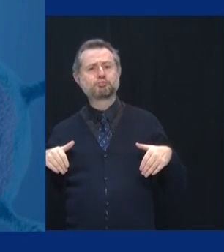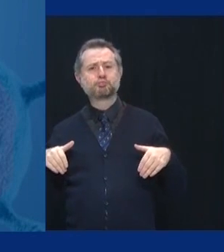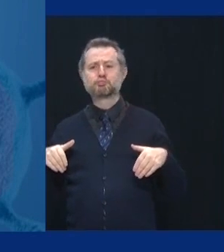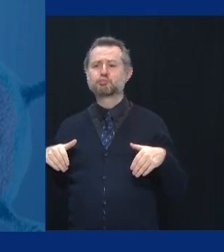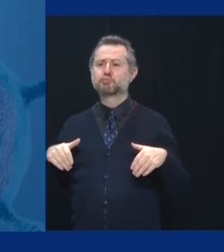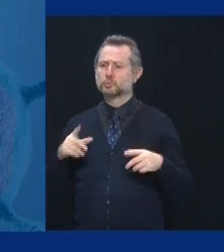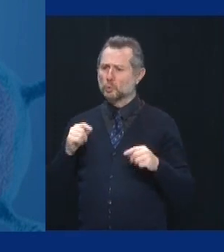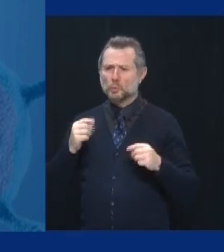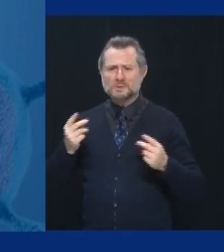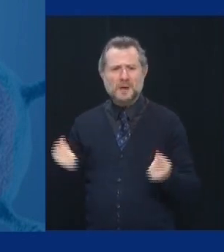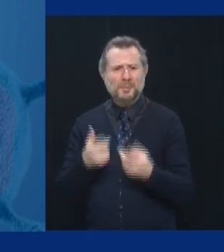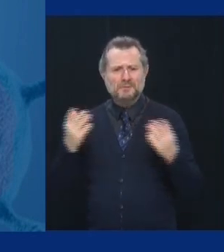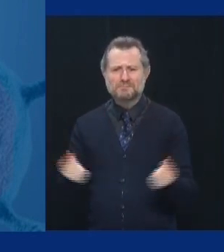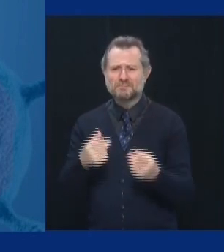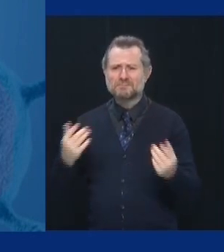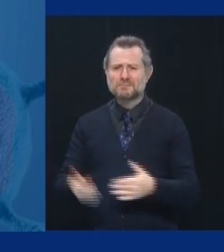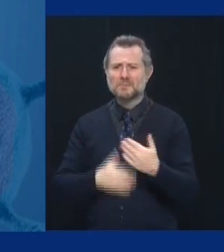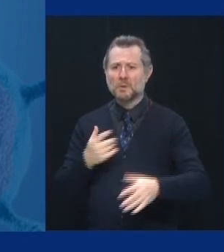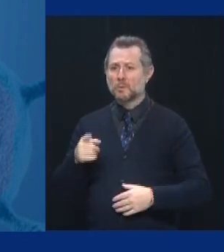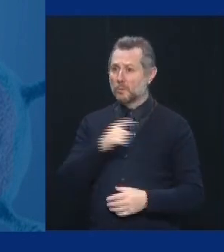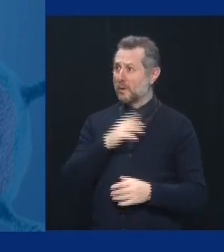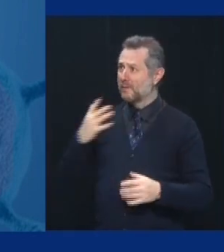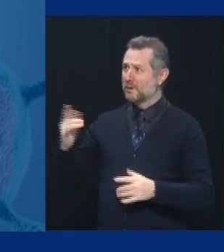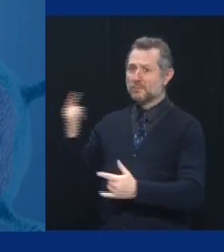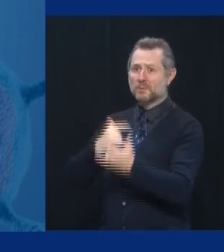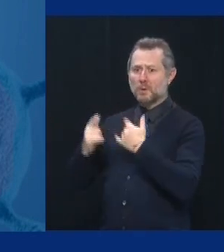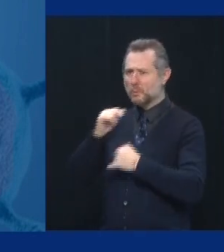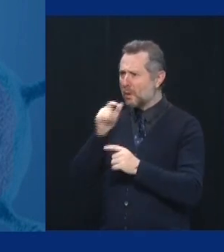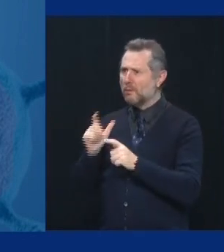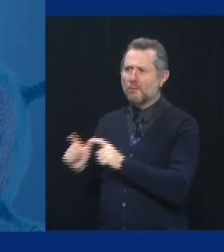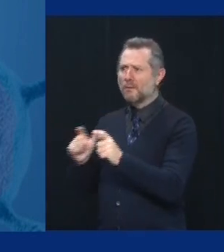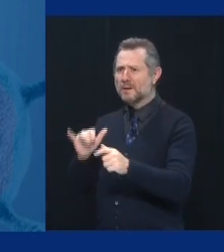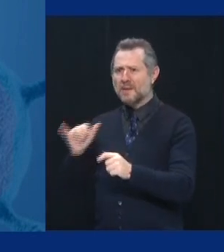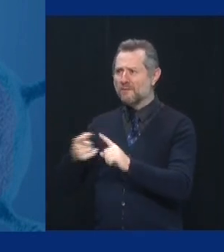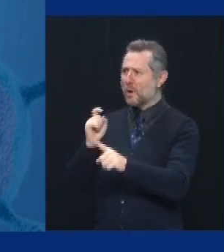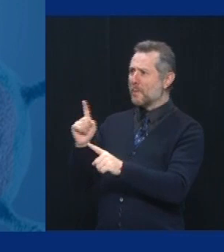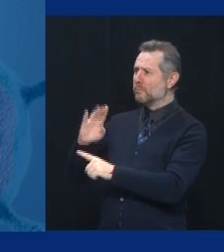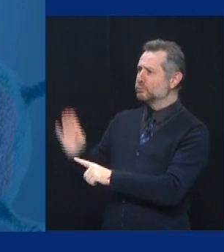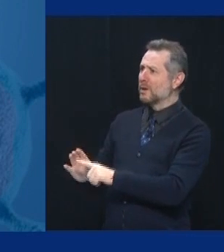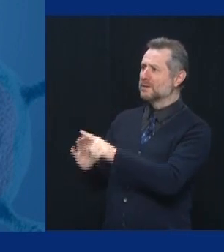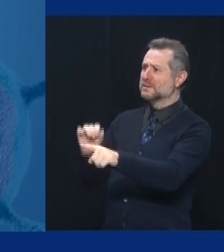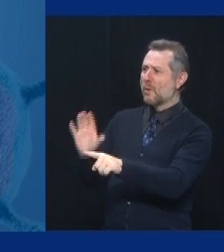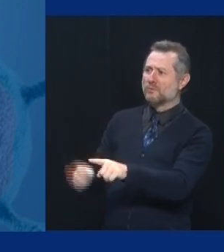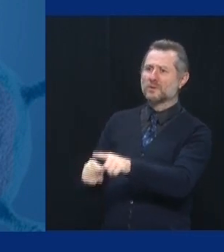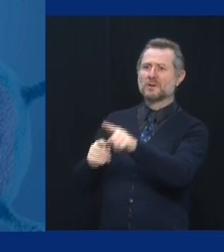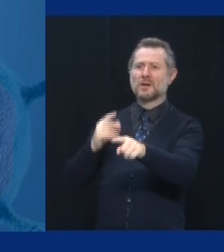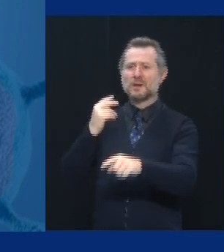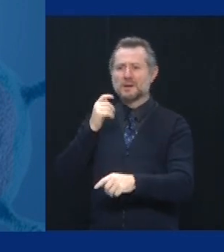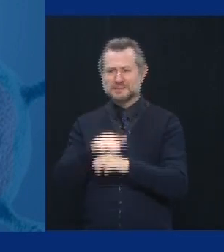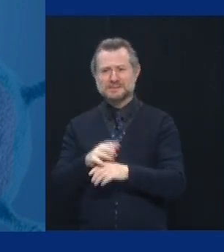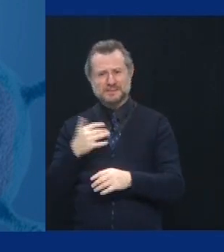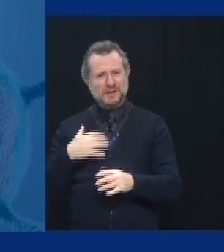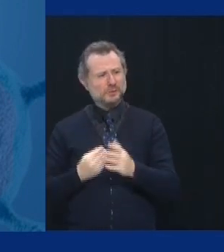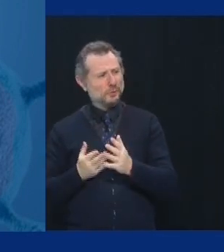THERE'S A BRAZILIAN STRAIN, WHY DON'T YOU DO SOMETHING? WHY DON'T YOU STOP THOSE PEOPLE